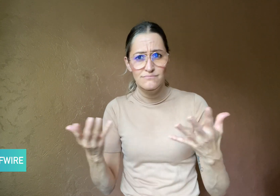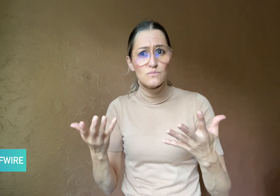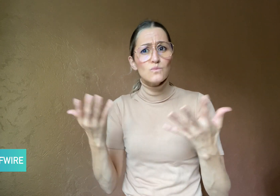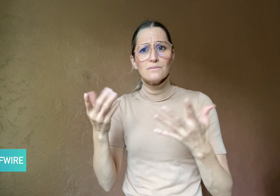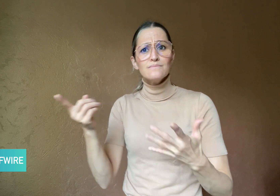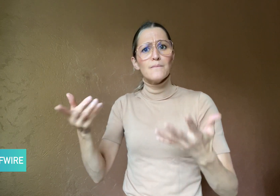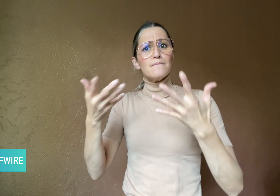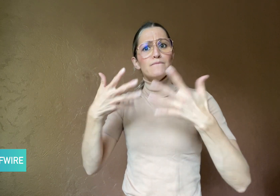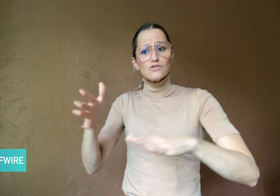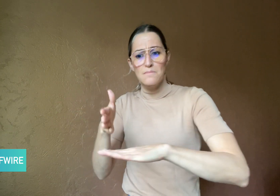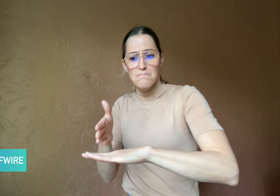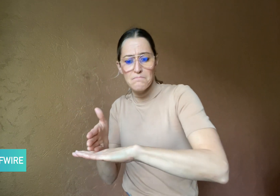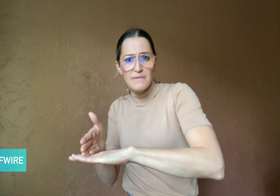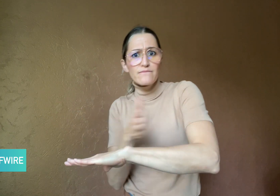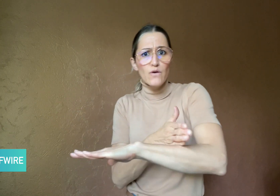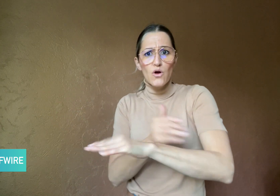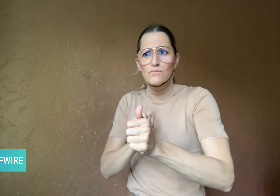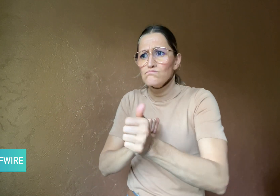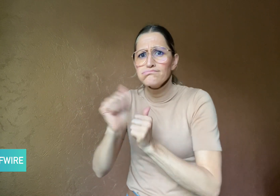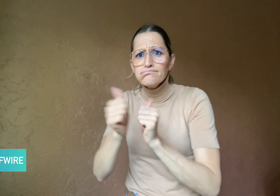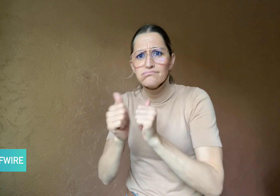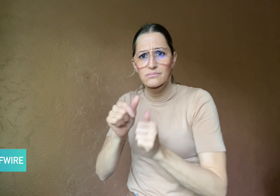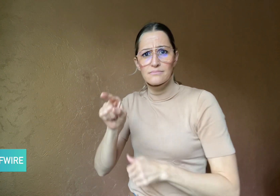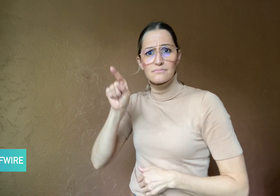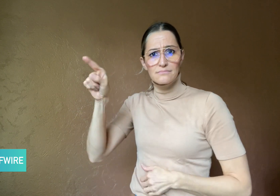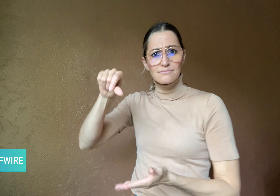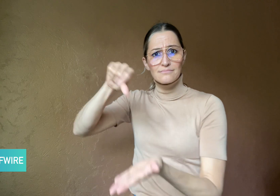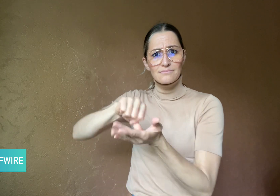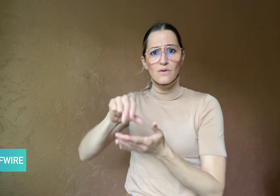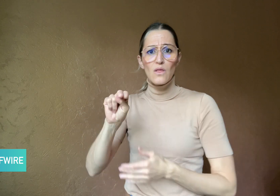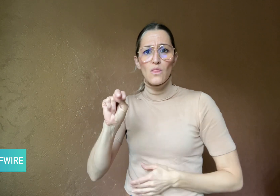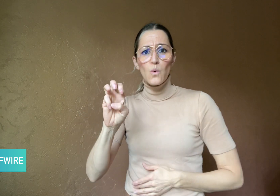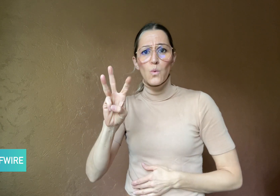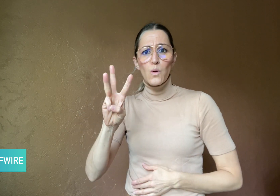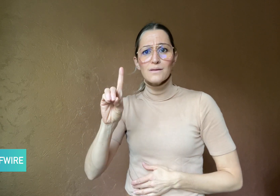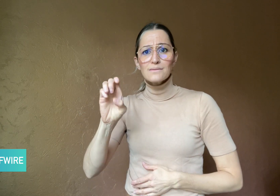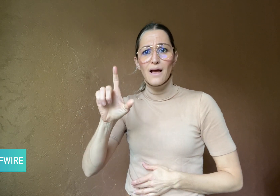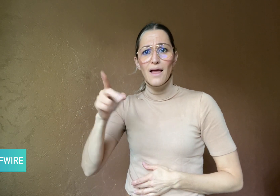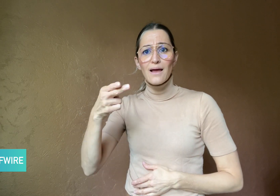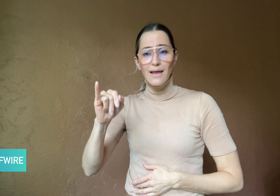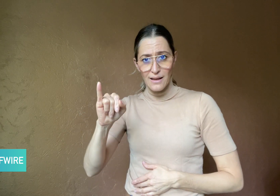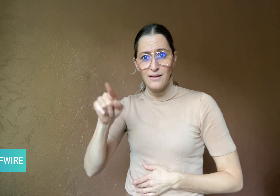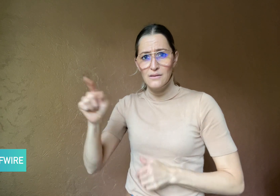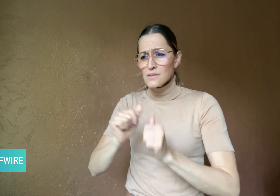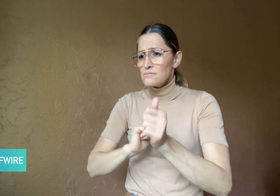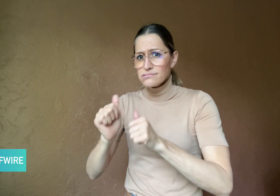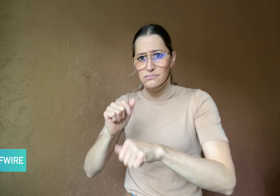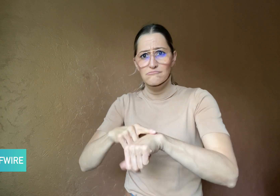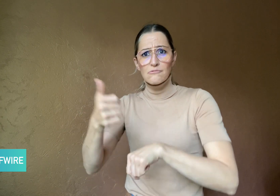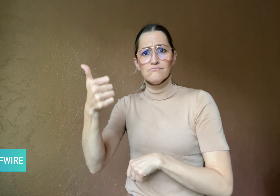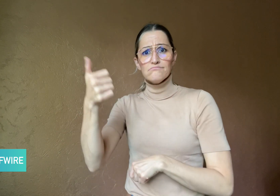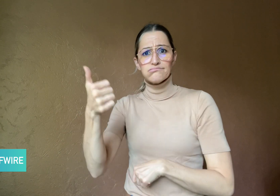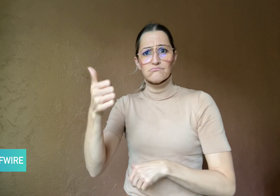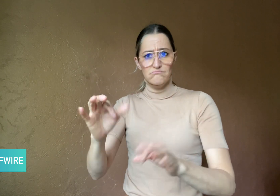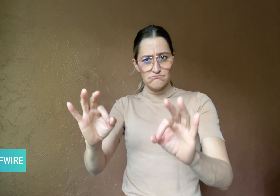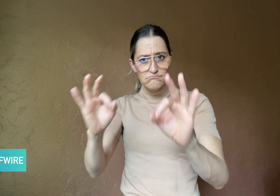the preliminaries in New Delhi and believed she deserved